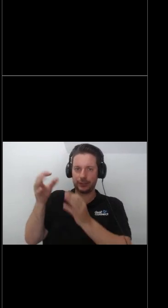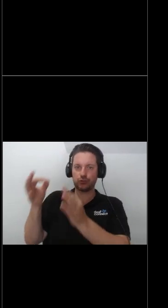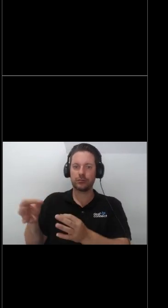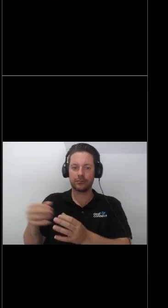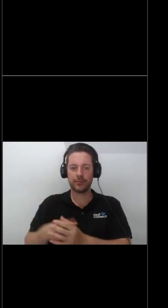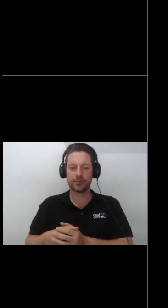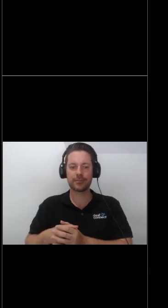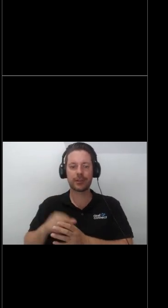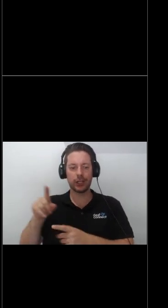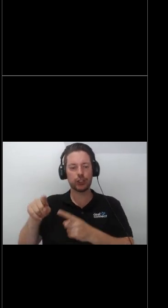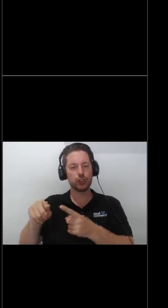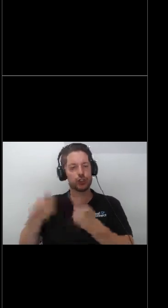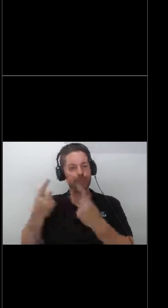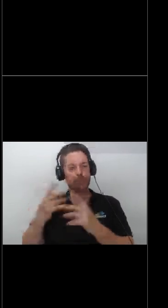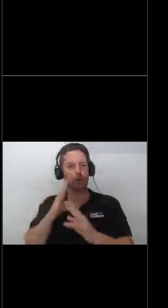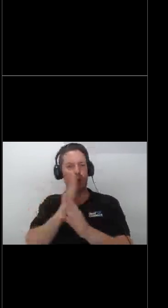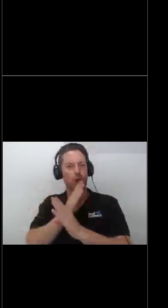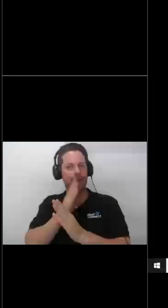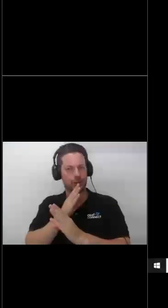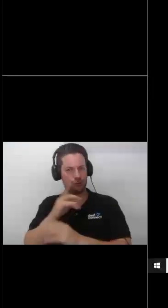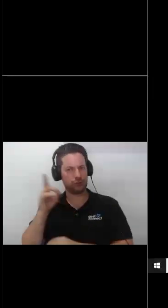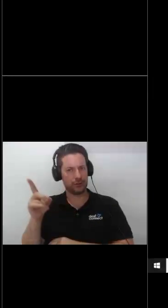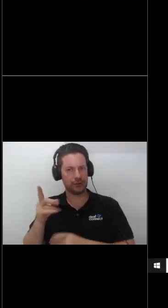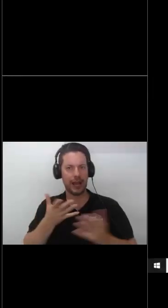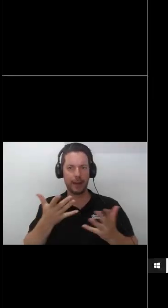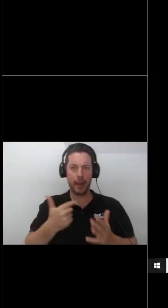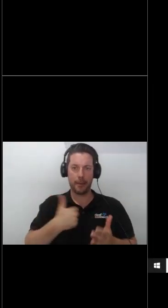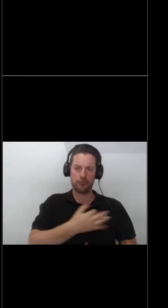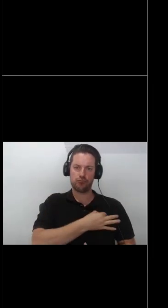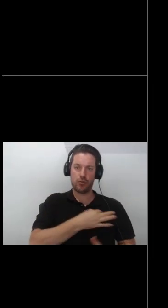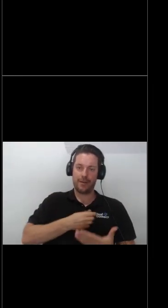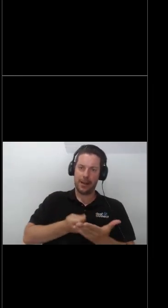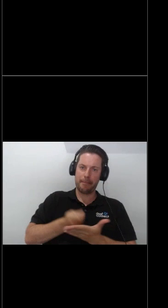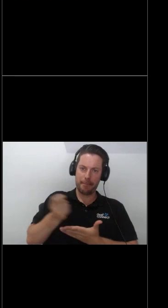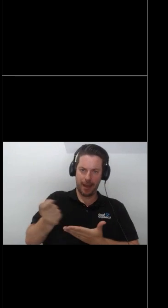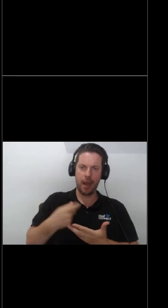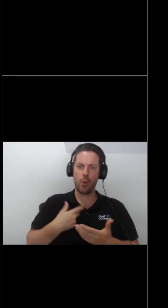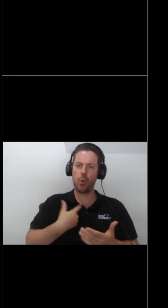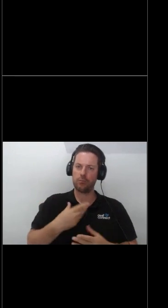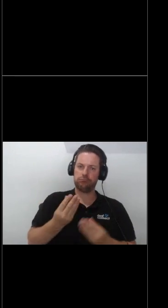requirements as, say, a privately commissioned report.